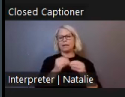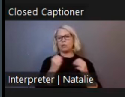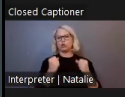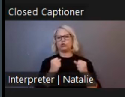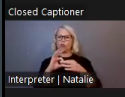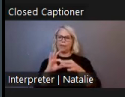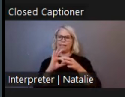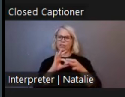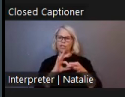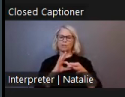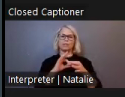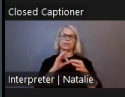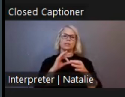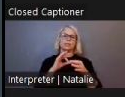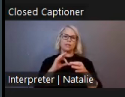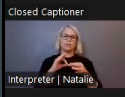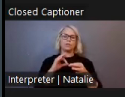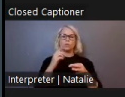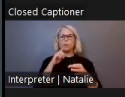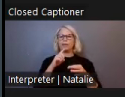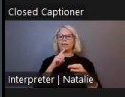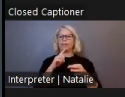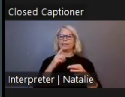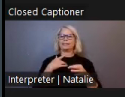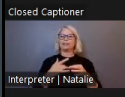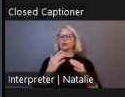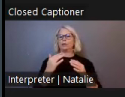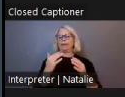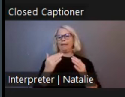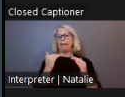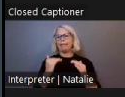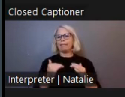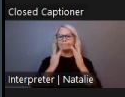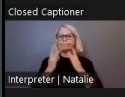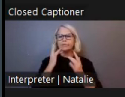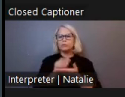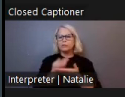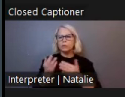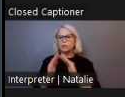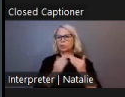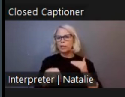with other communities in our area and making sure that we know the needs.